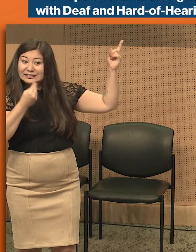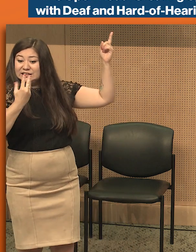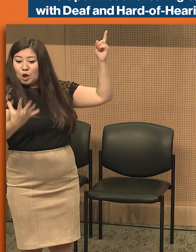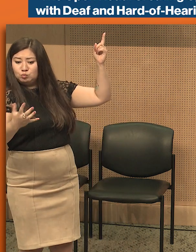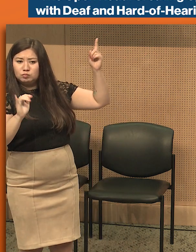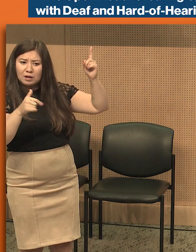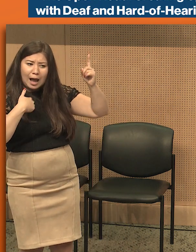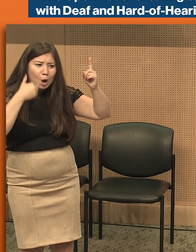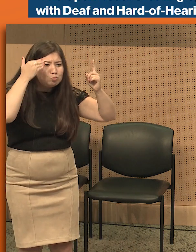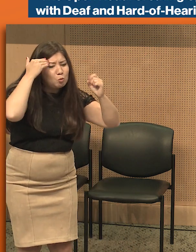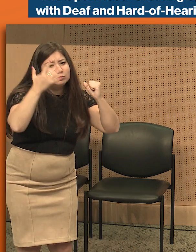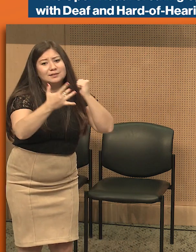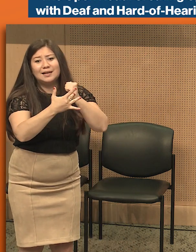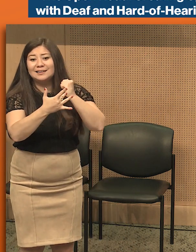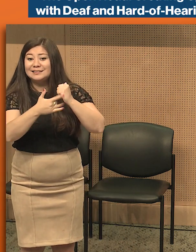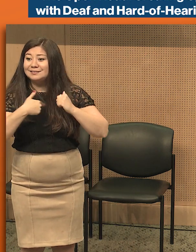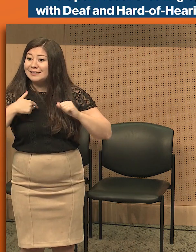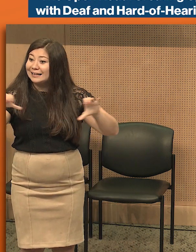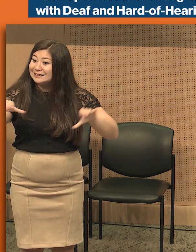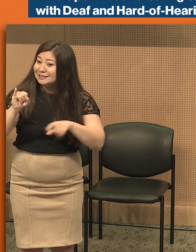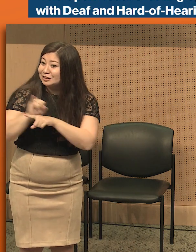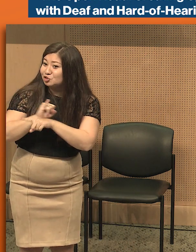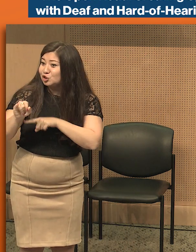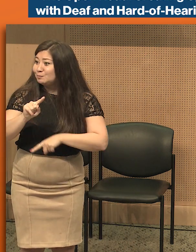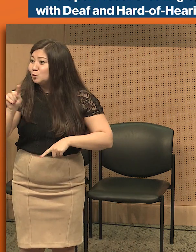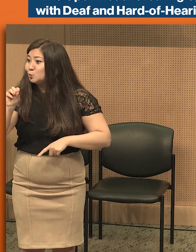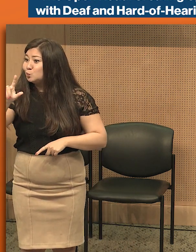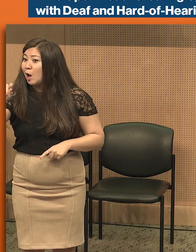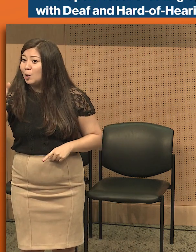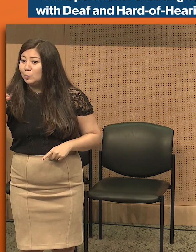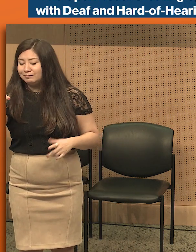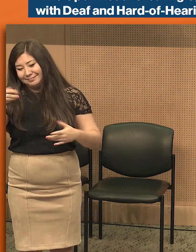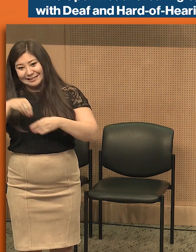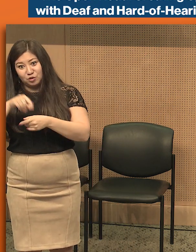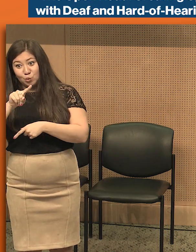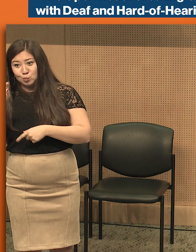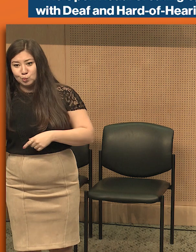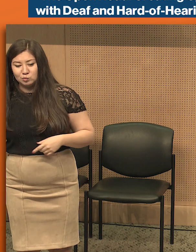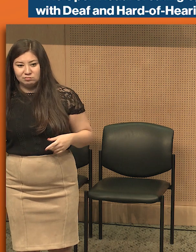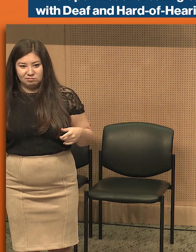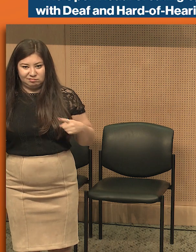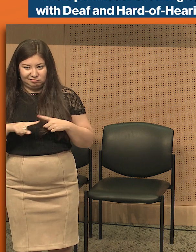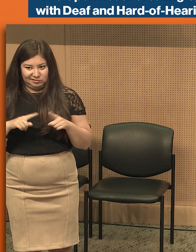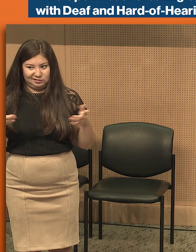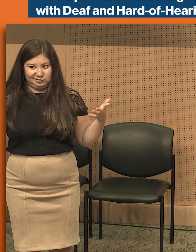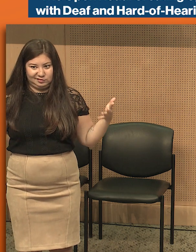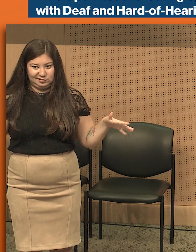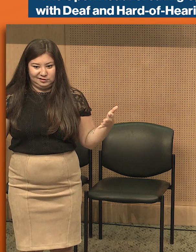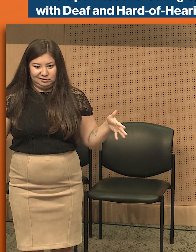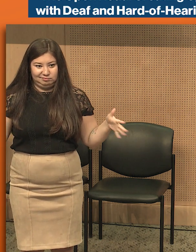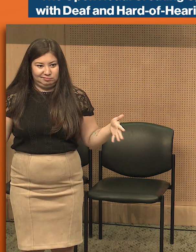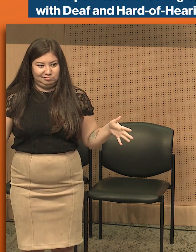I mean, it tells you that I did an internship in zoology, but really, that's it.